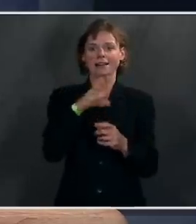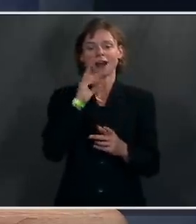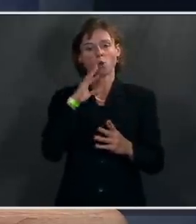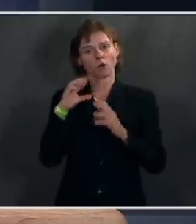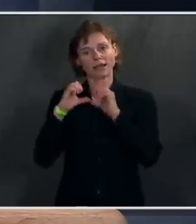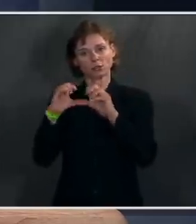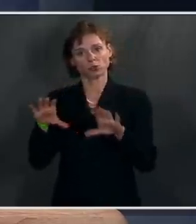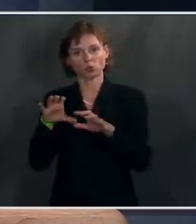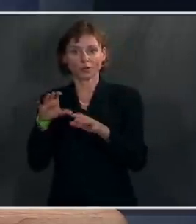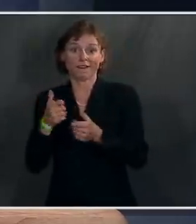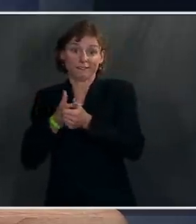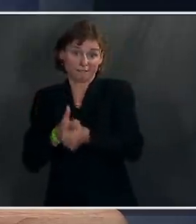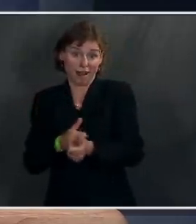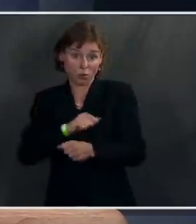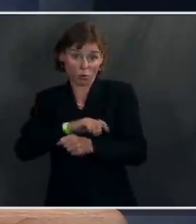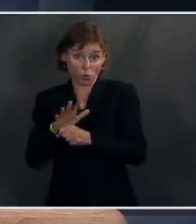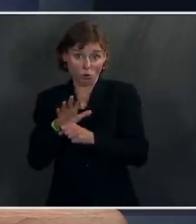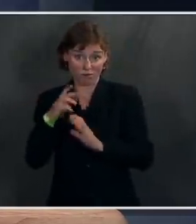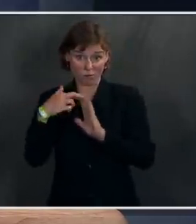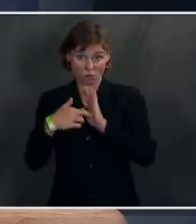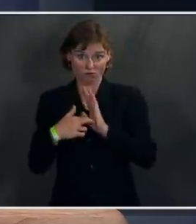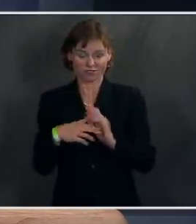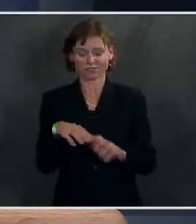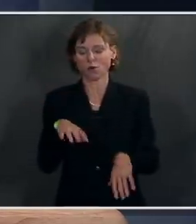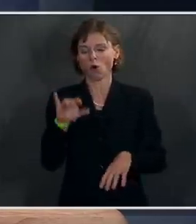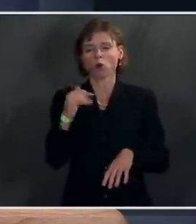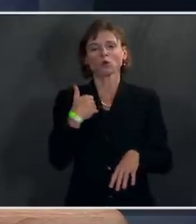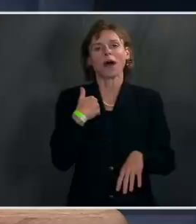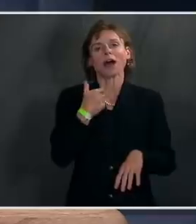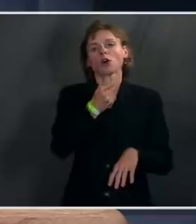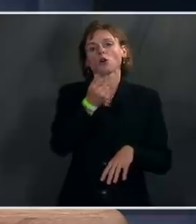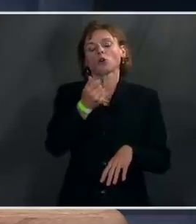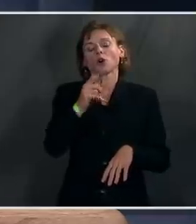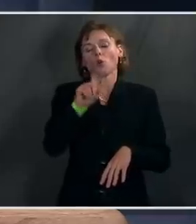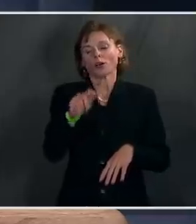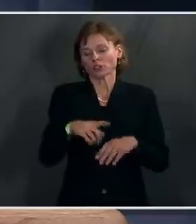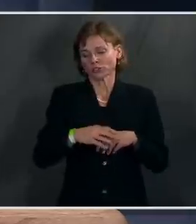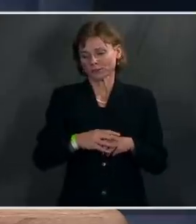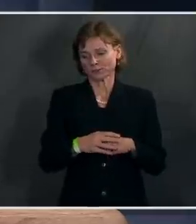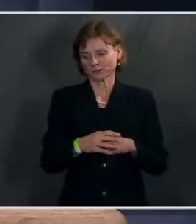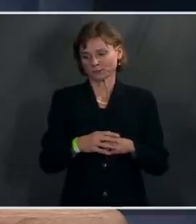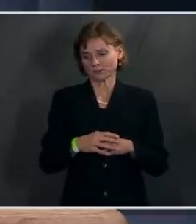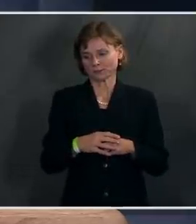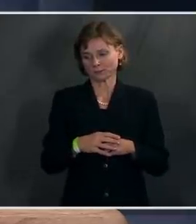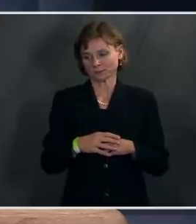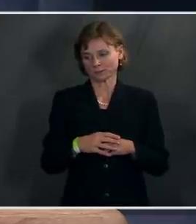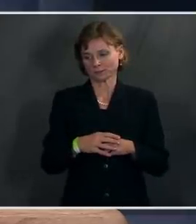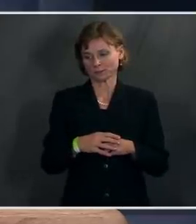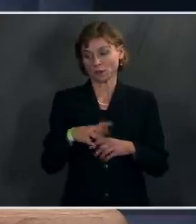There was also a question -- sorry, a couple of follow ups here -- about the president's engagement